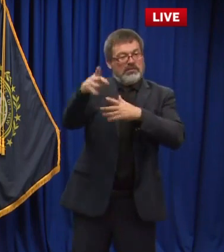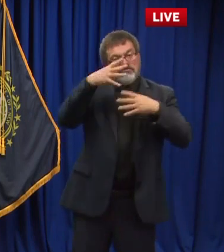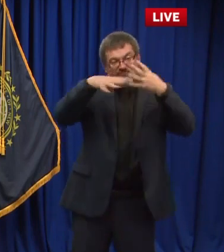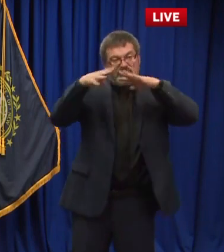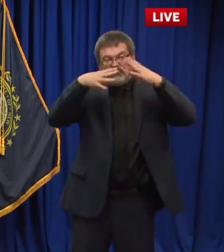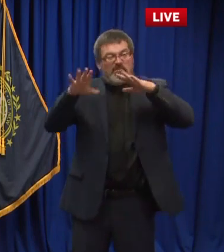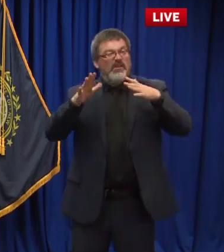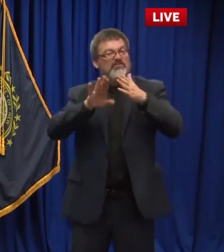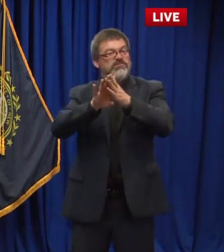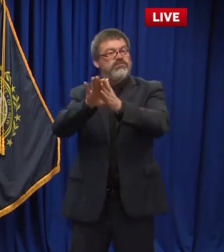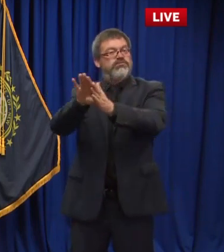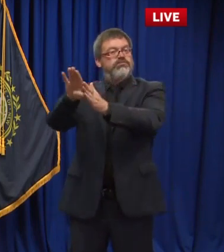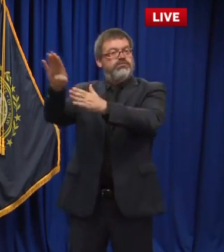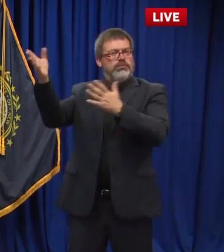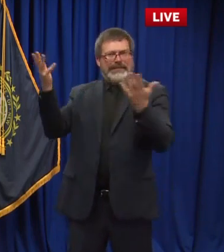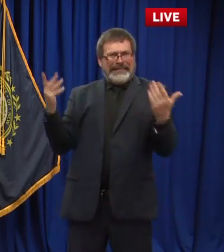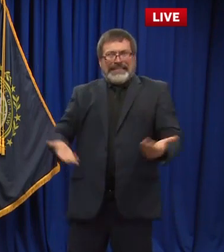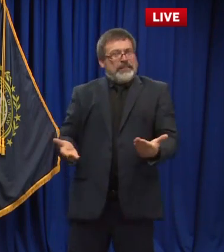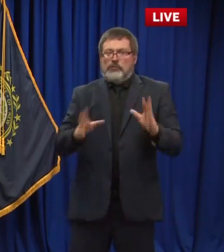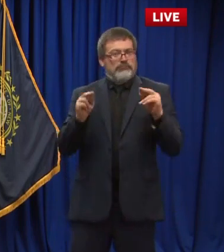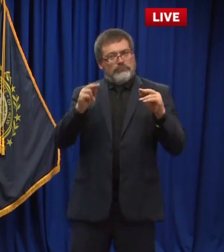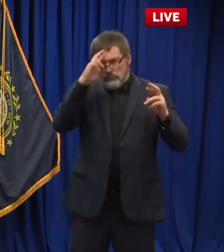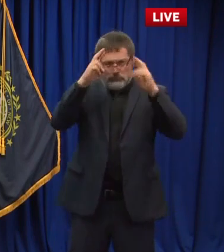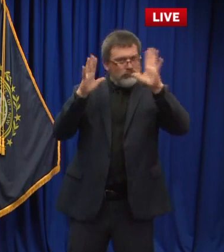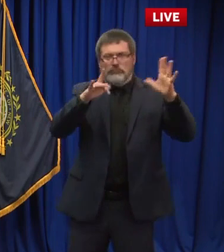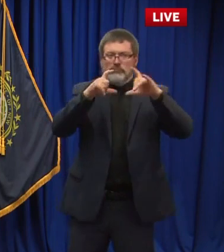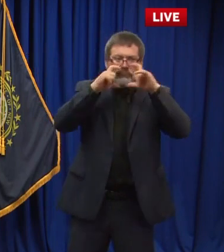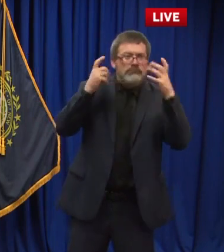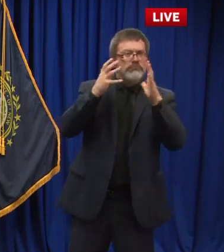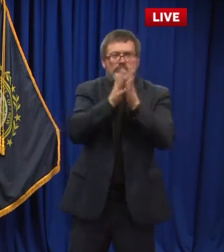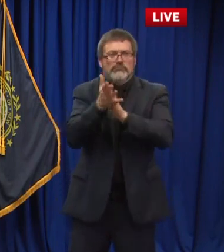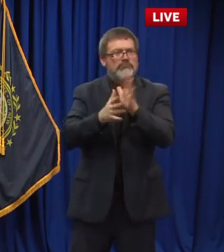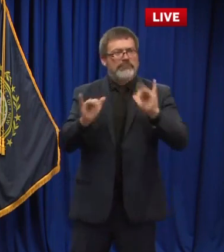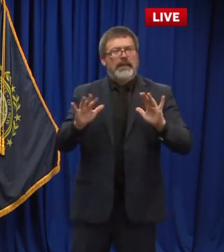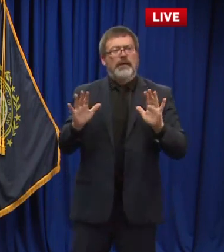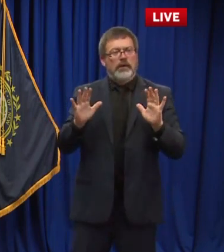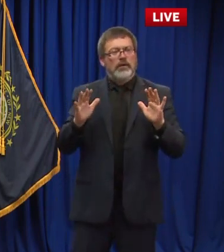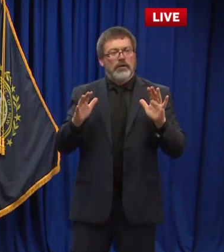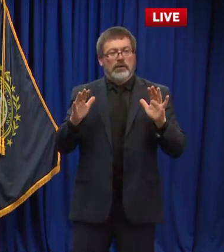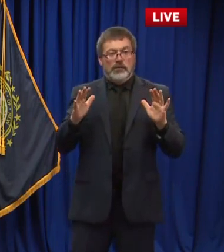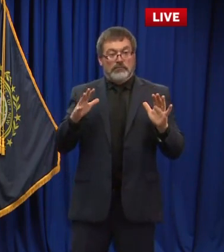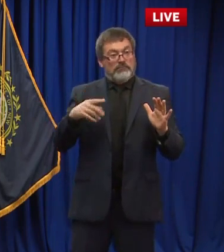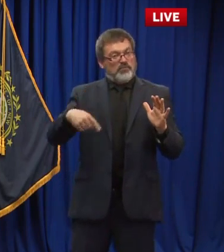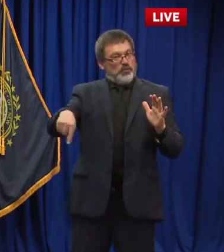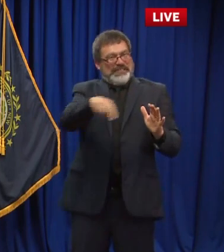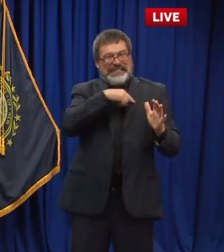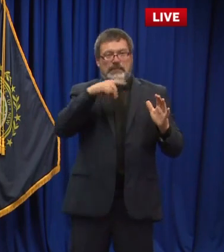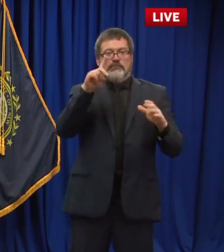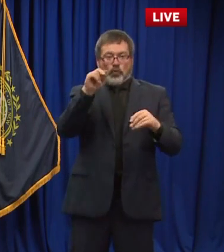WE COULD GO ON ALL DAY, THE STATE SEEING MASSIVE SURGES.